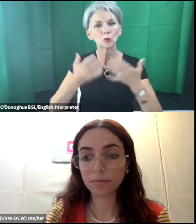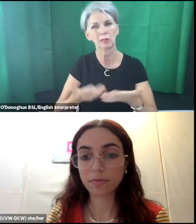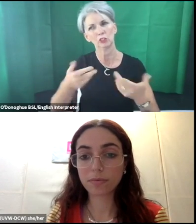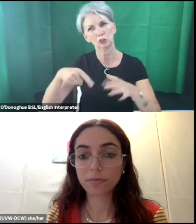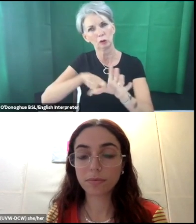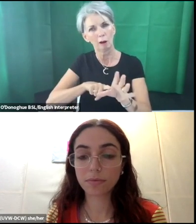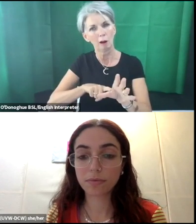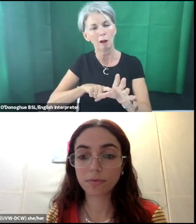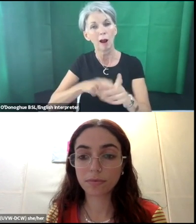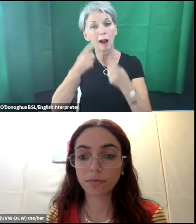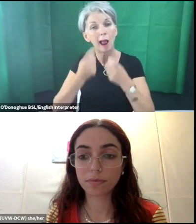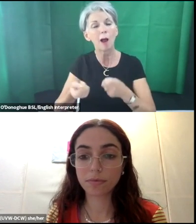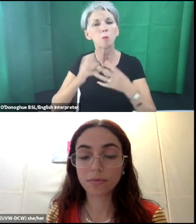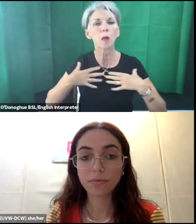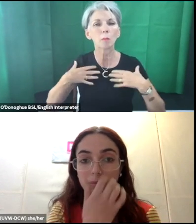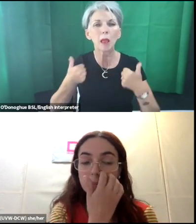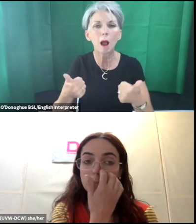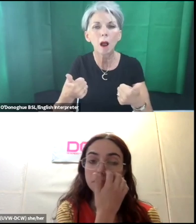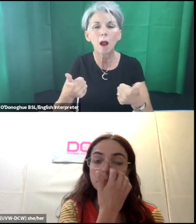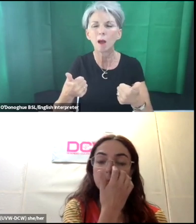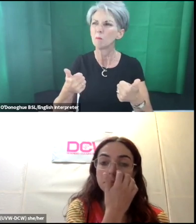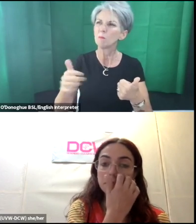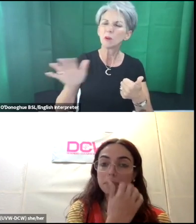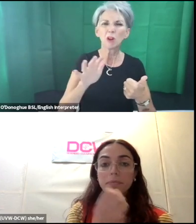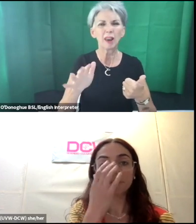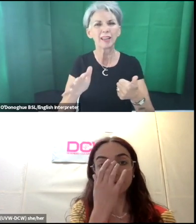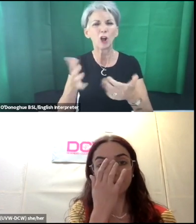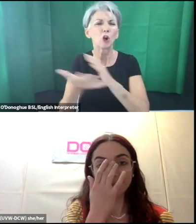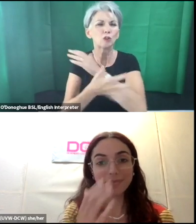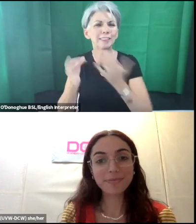But under the umbrella that it's not green tea and "I'm gonna have a lovely